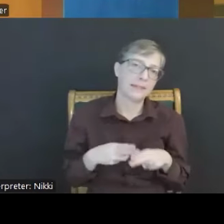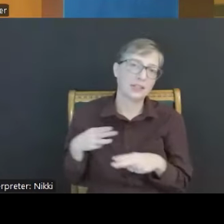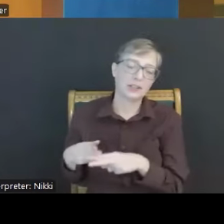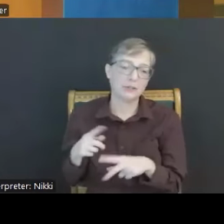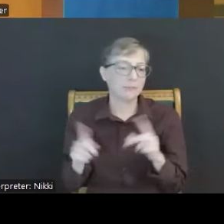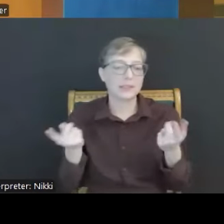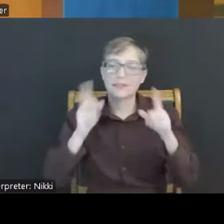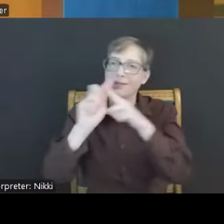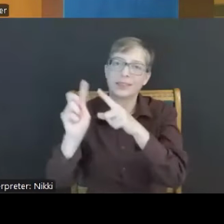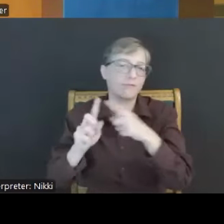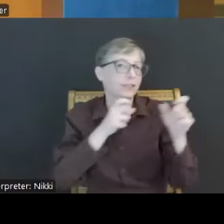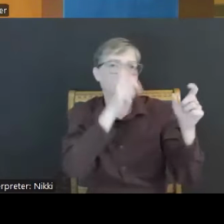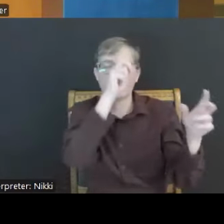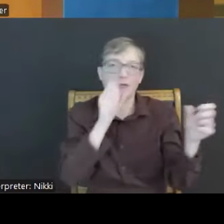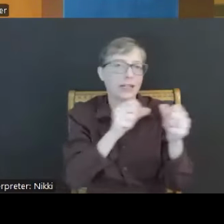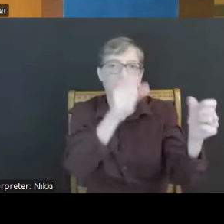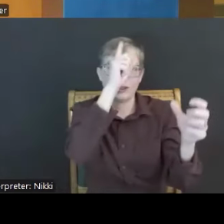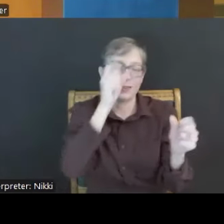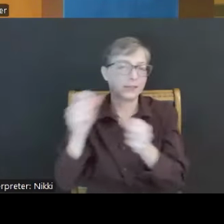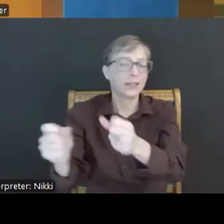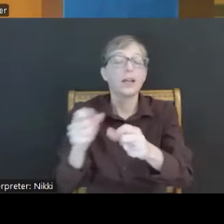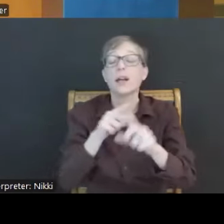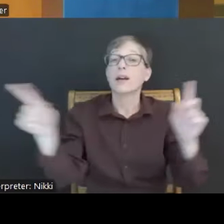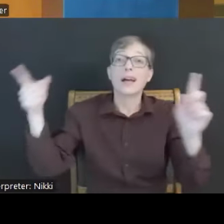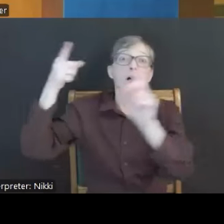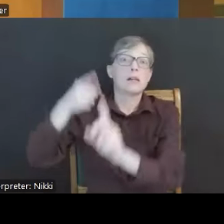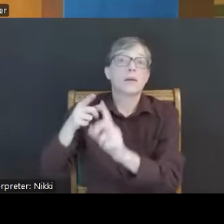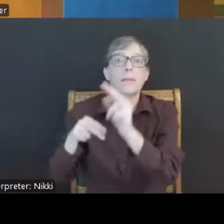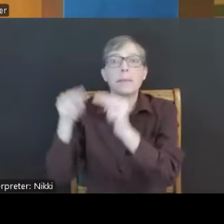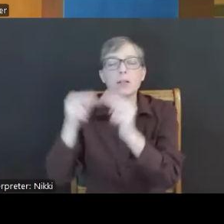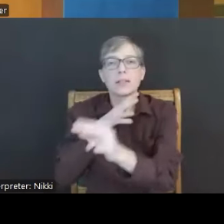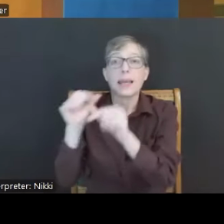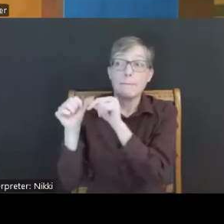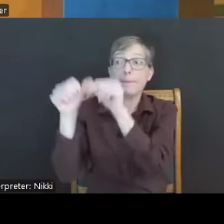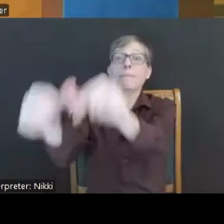used but build and maintain trust um that's when you and your partner trust each other partnership